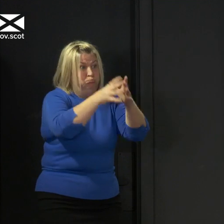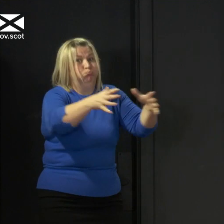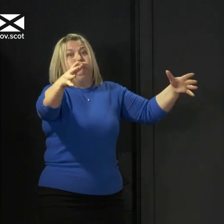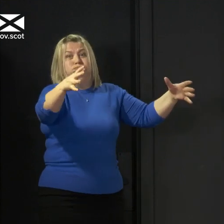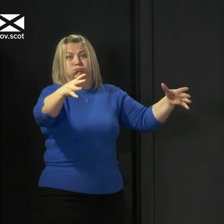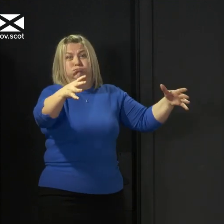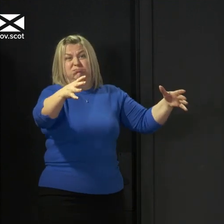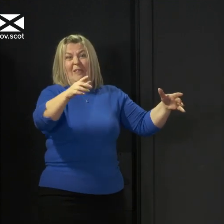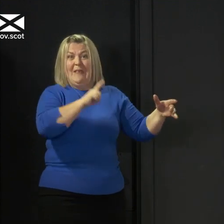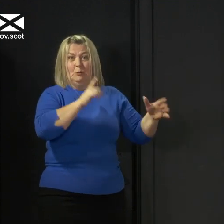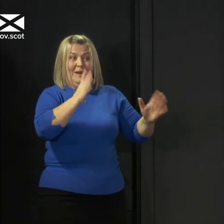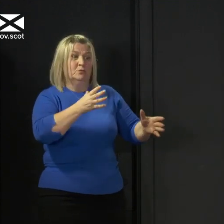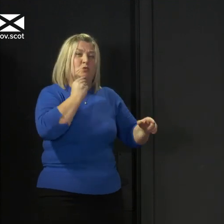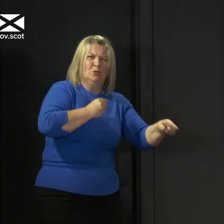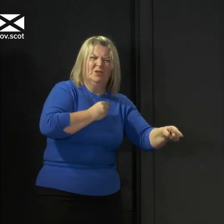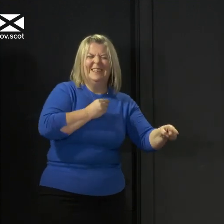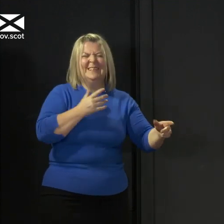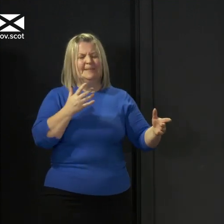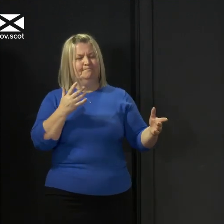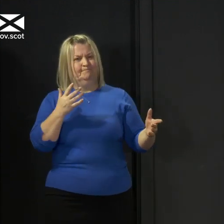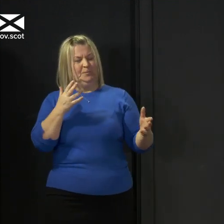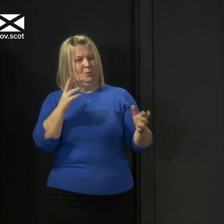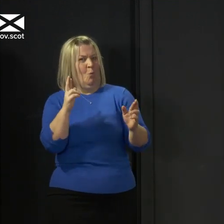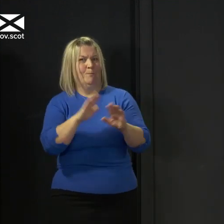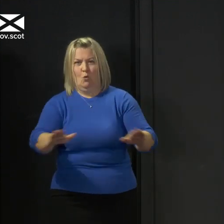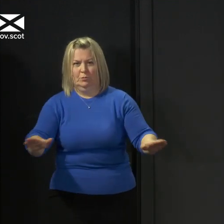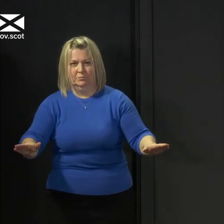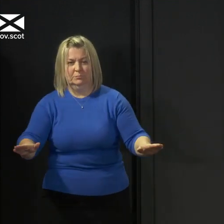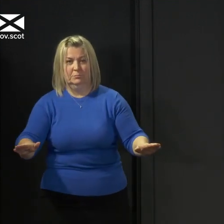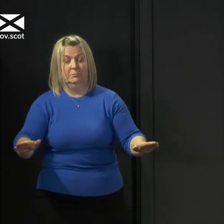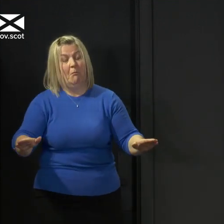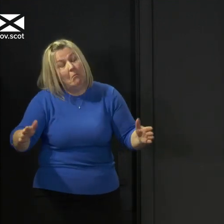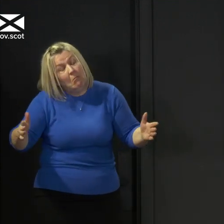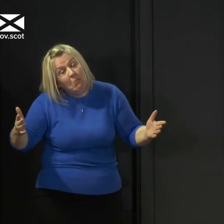and who knows in in the fullness of time there may well be people journalists